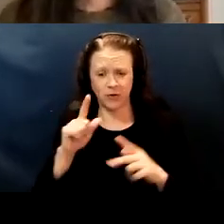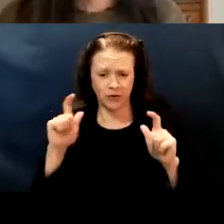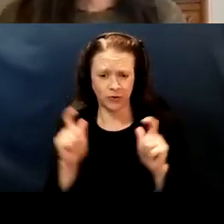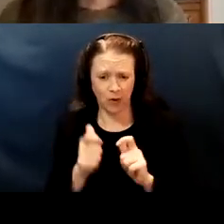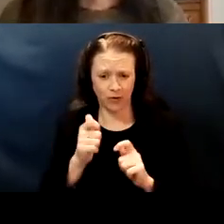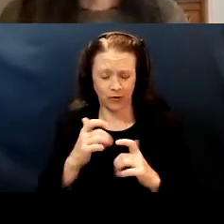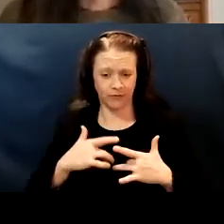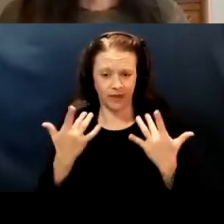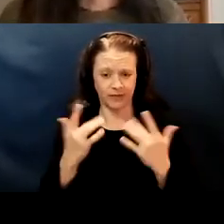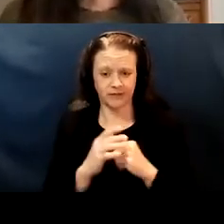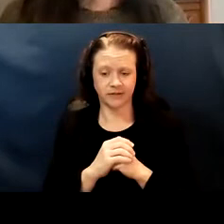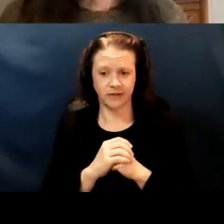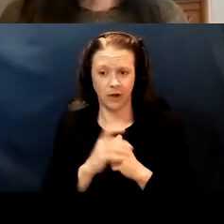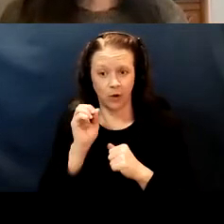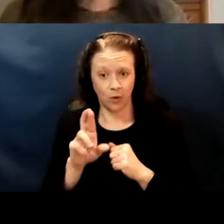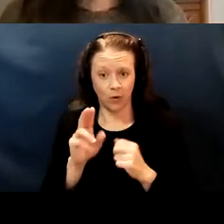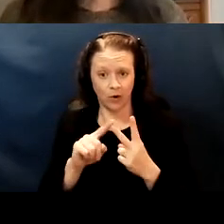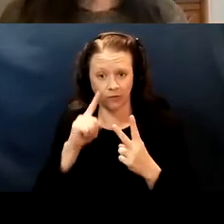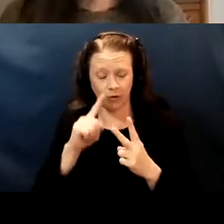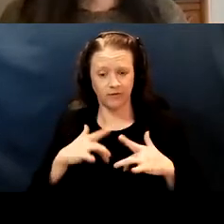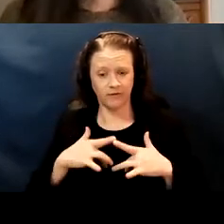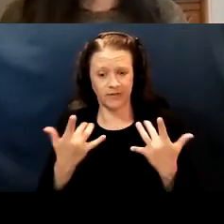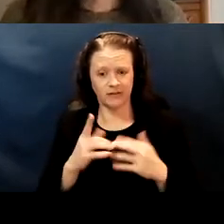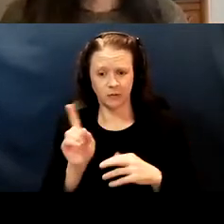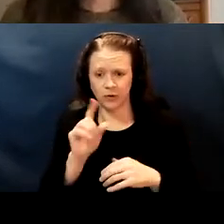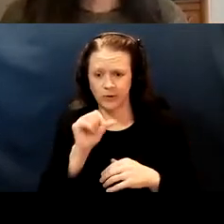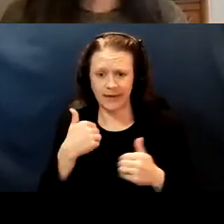events, or for events where you might not have had a request for